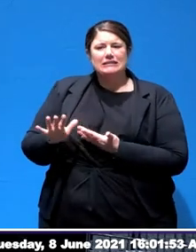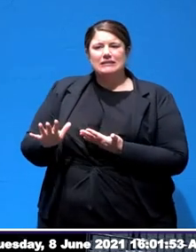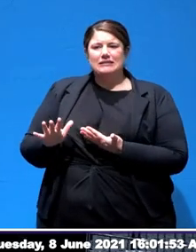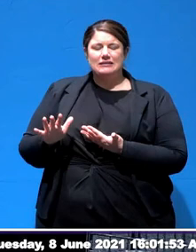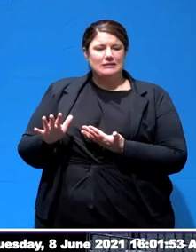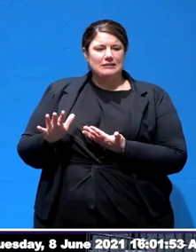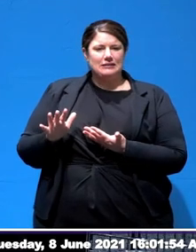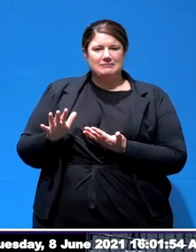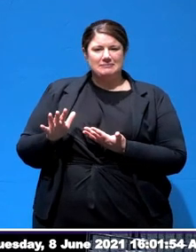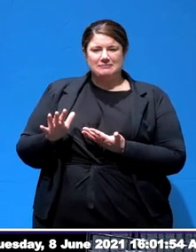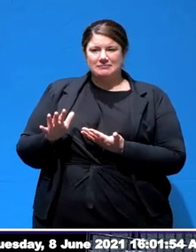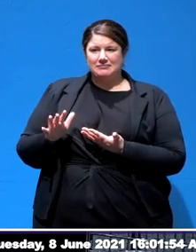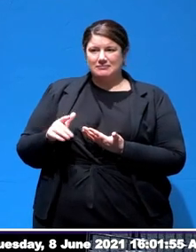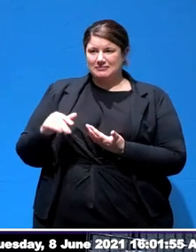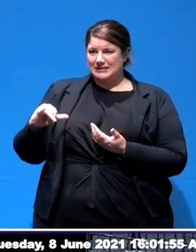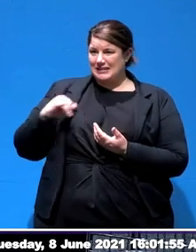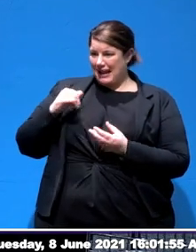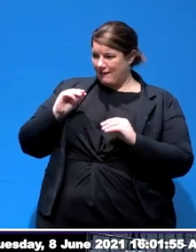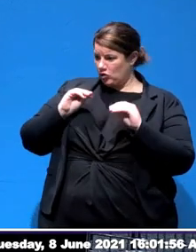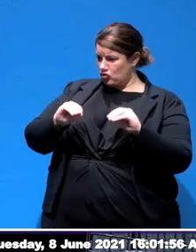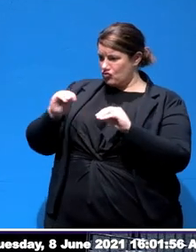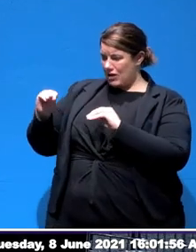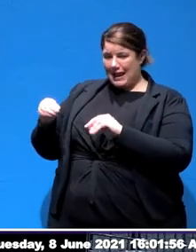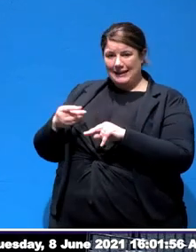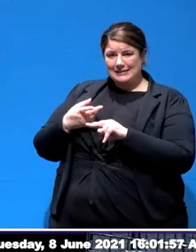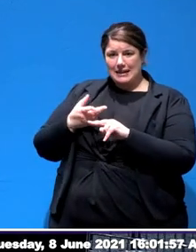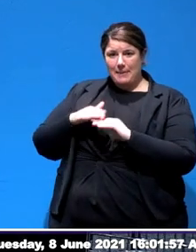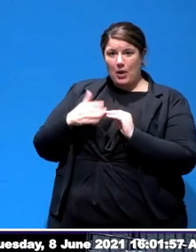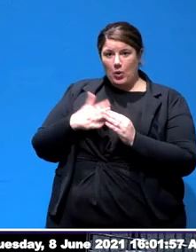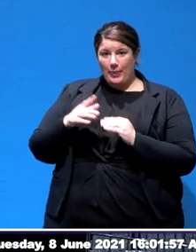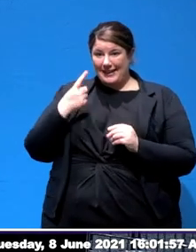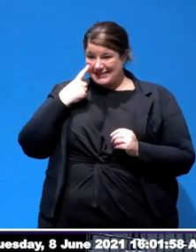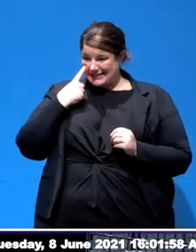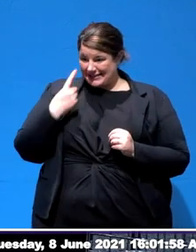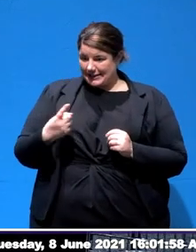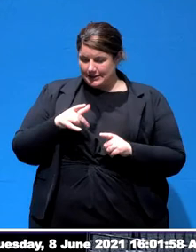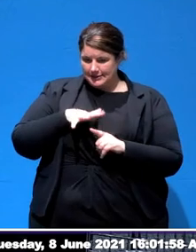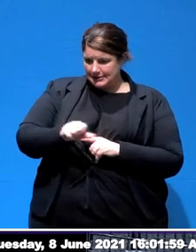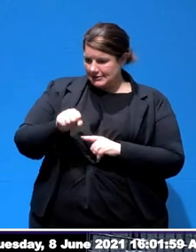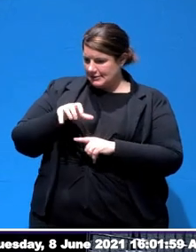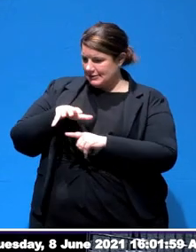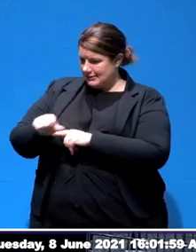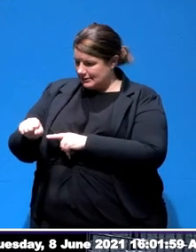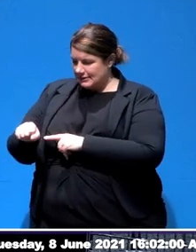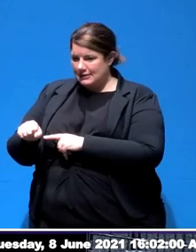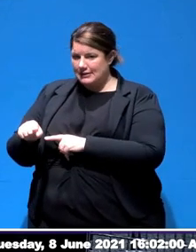How are staff trained that they see those signs, let alone the more extreme